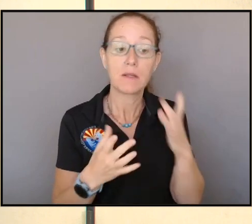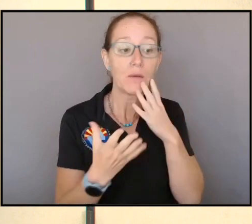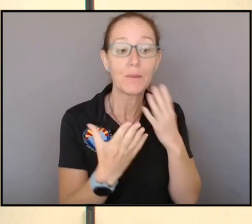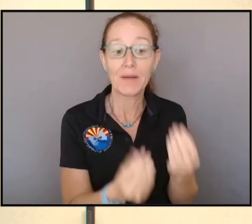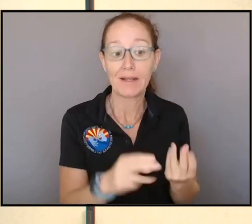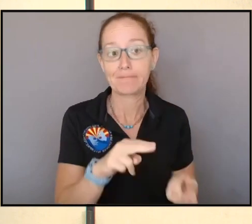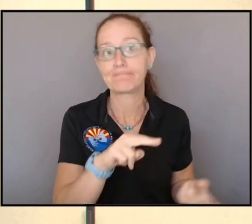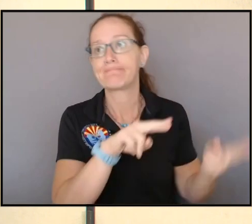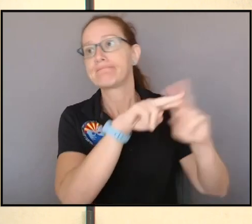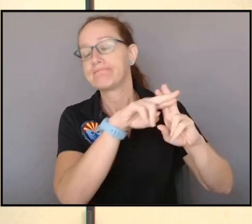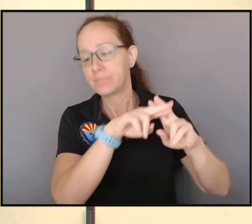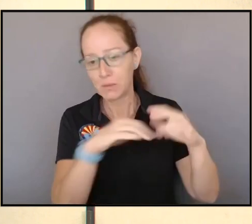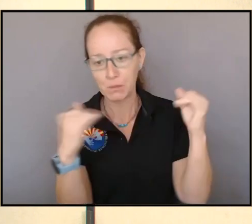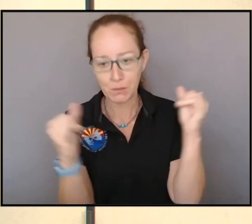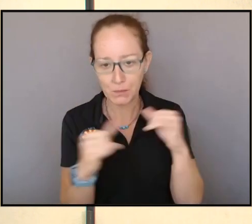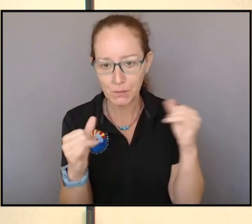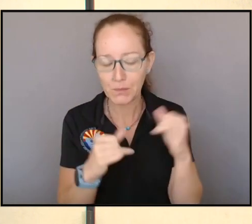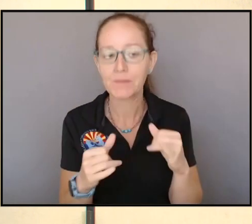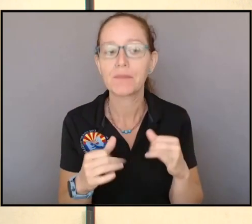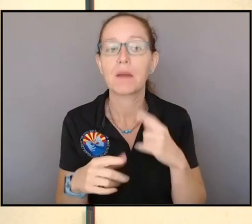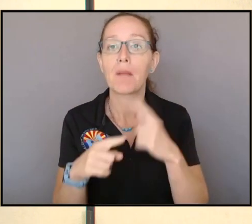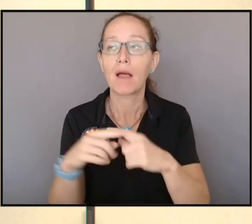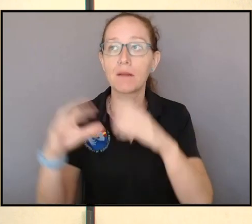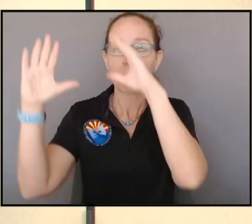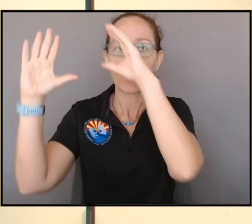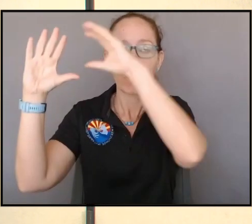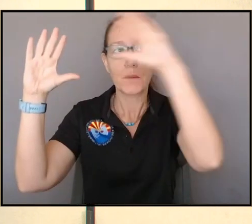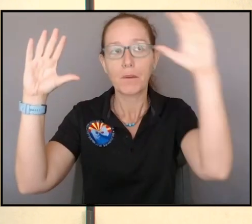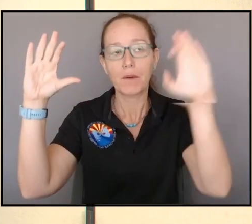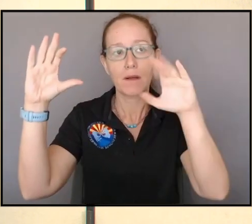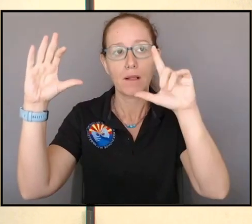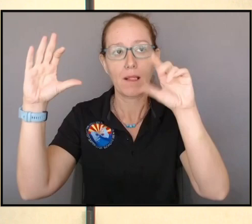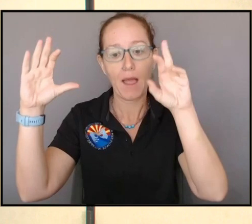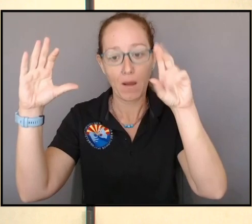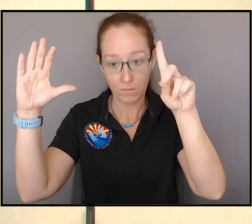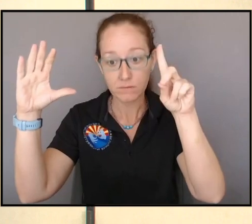have cloud cover. With that cloud cover it shades the fuels